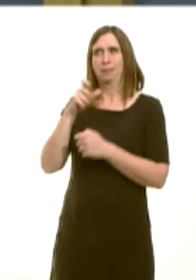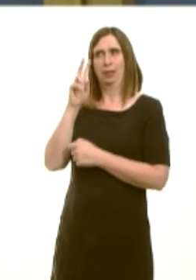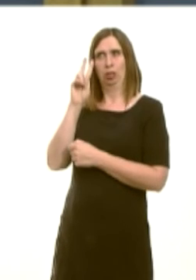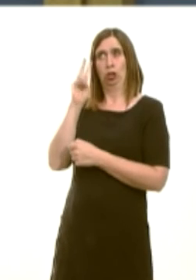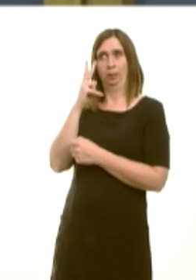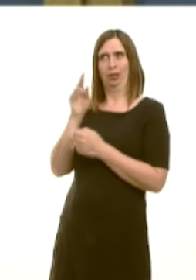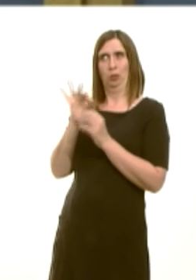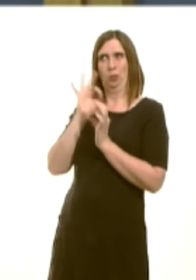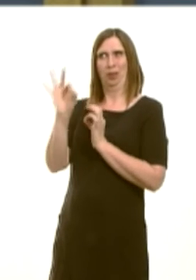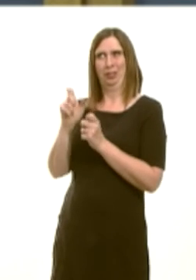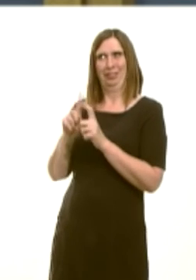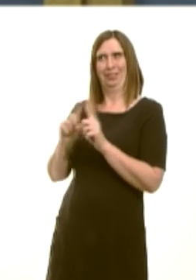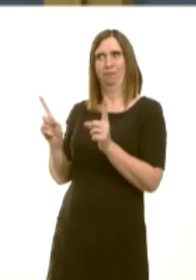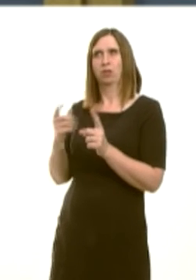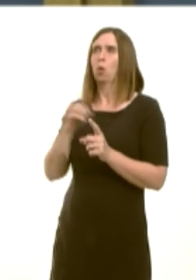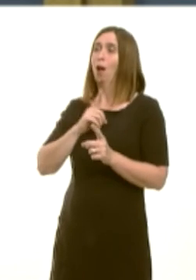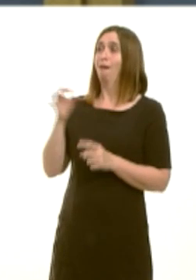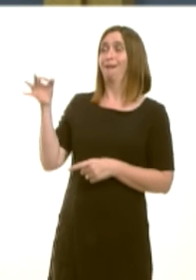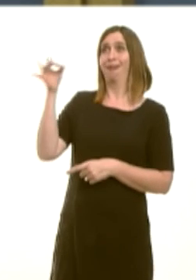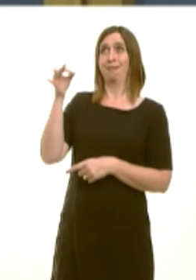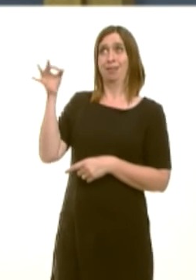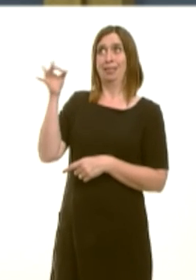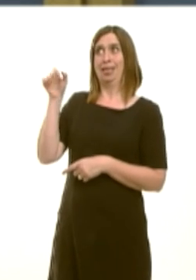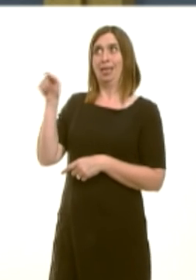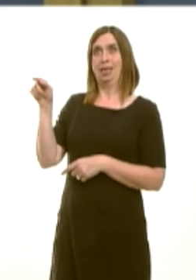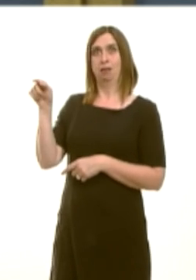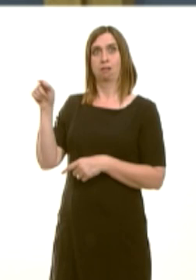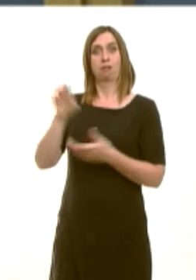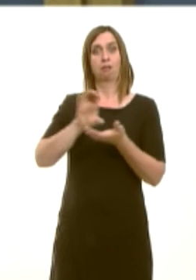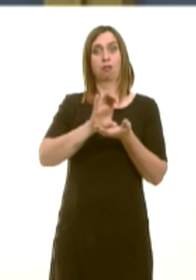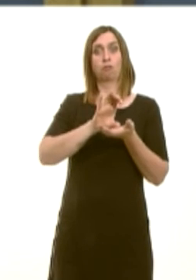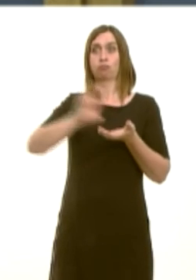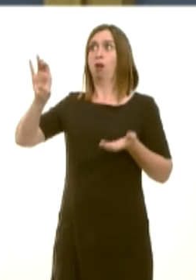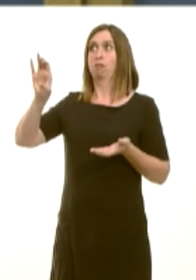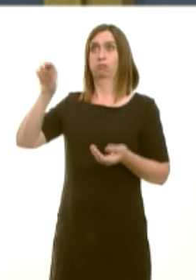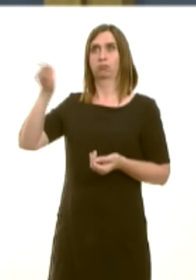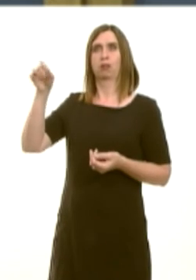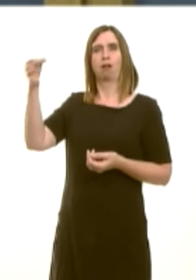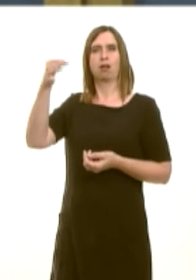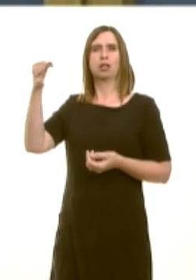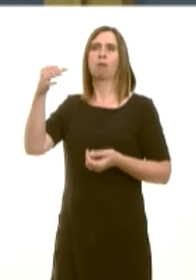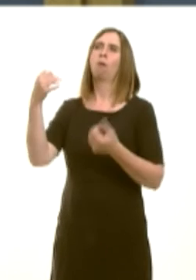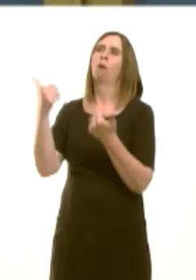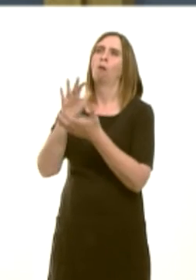the appreciation on Anglesey that the grants available will enable important investments